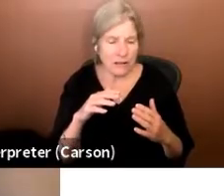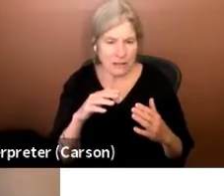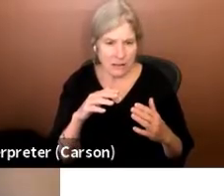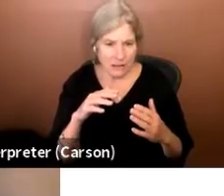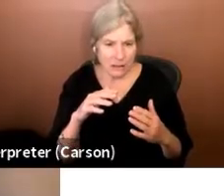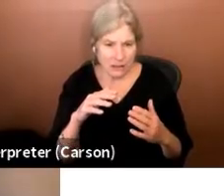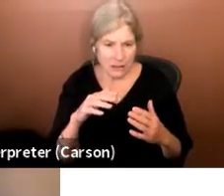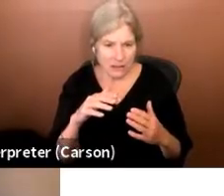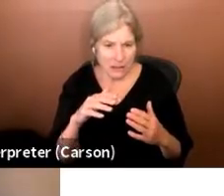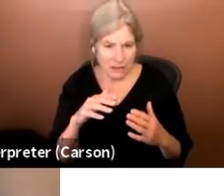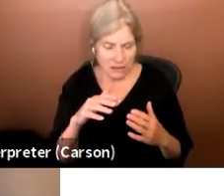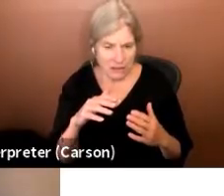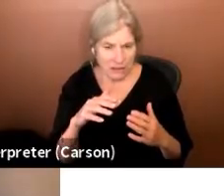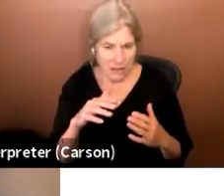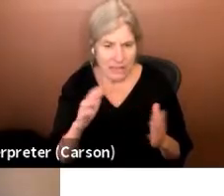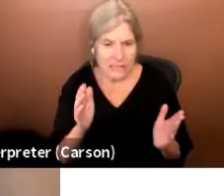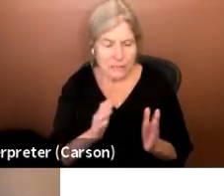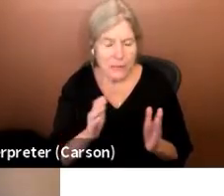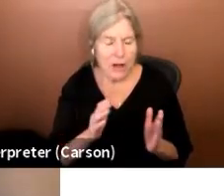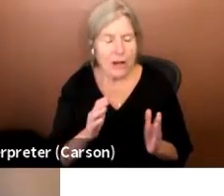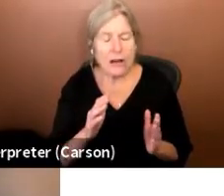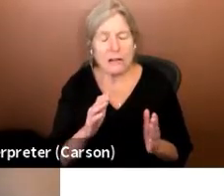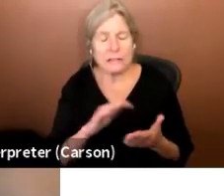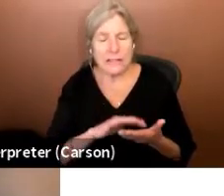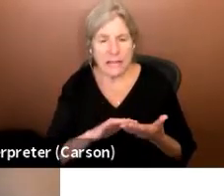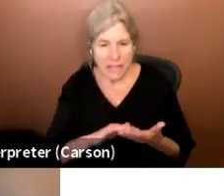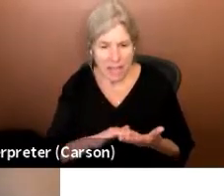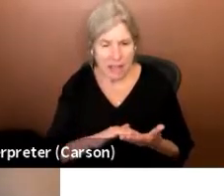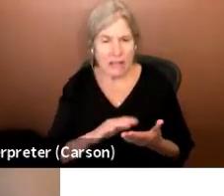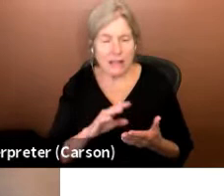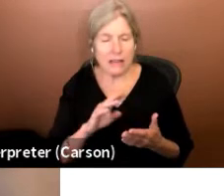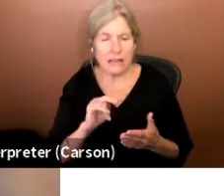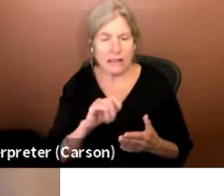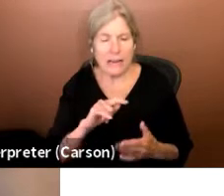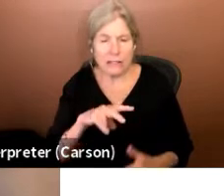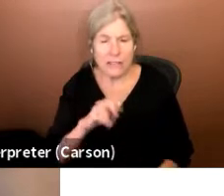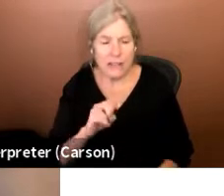a small tactile narrative from very different countries. Obviously this